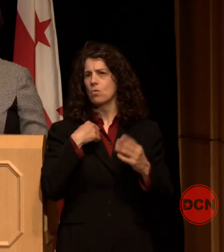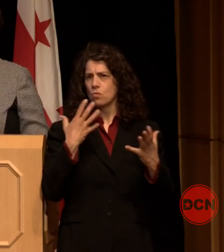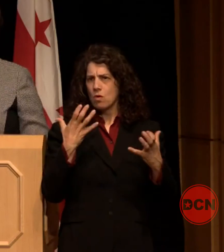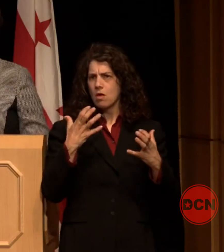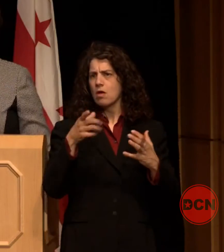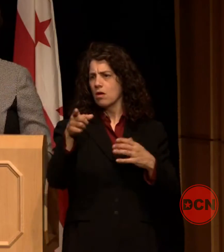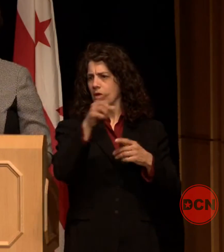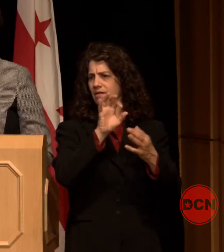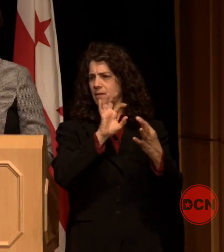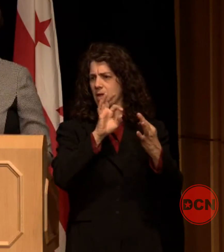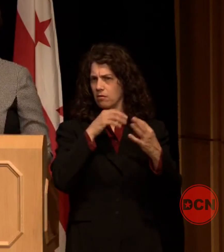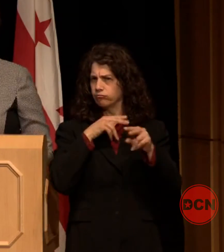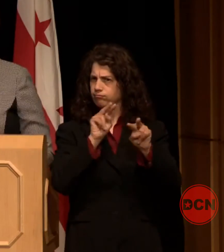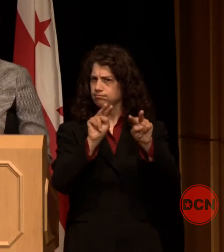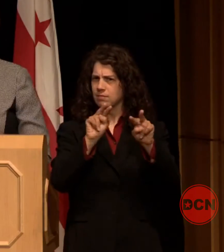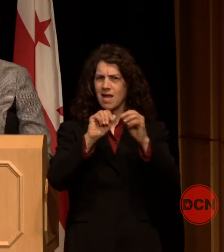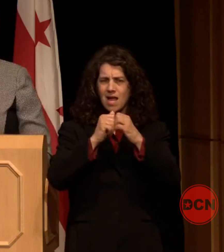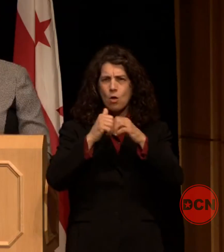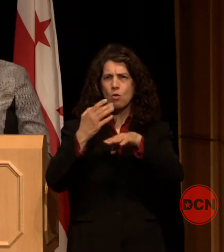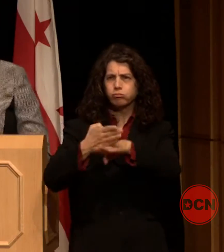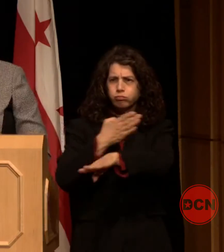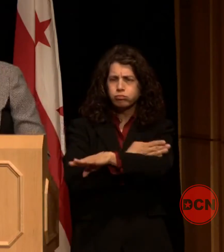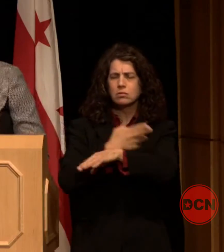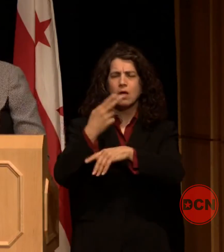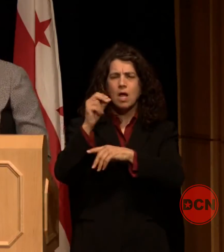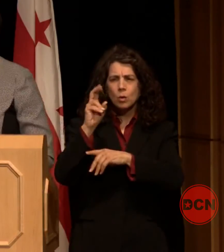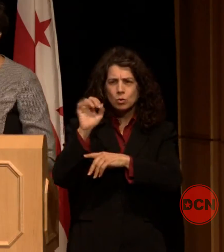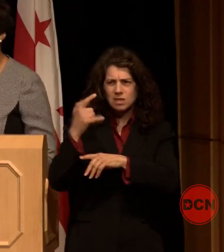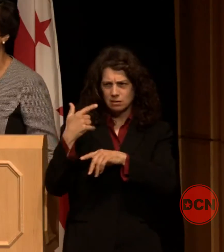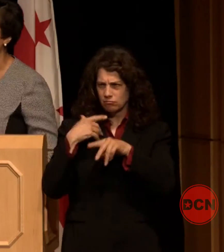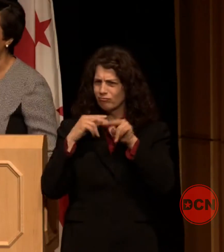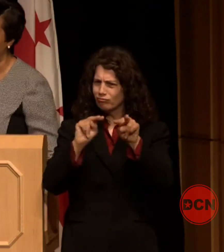SURE THAT WE ARE USING SUSTAINABLE PRACTICES TO GET ALL